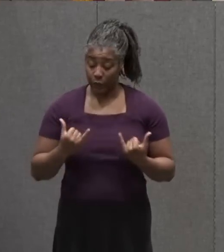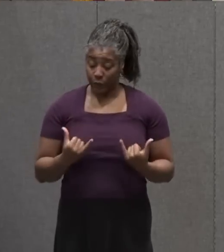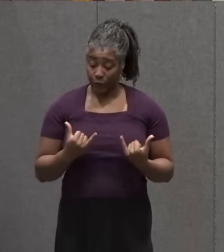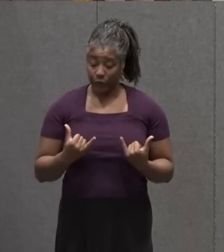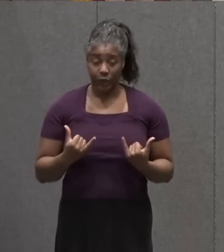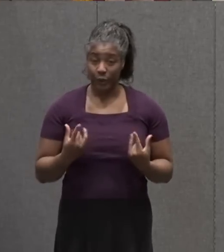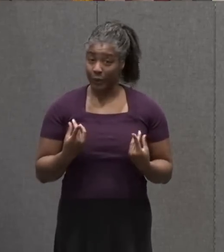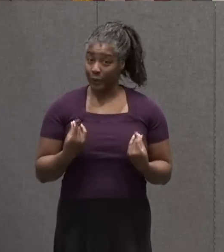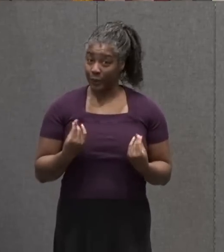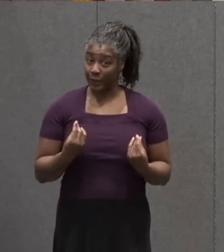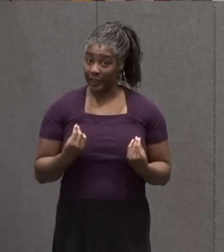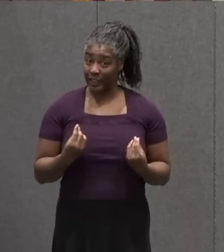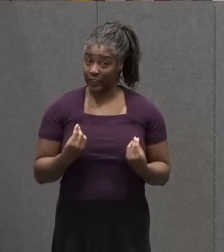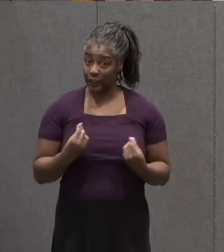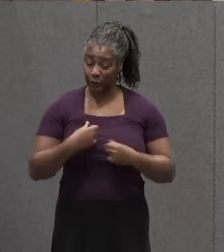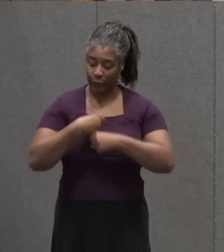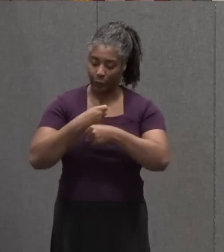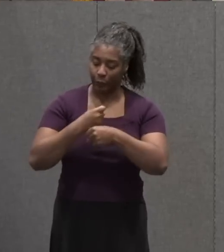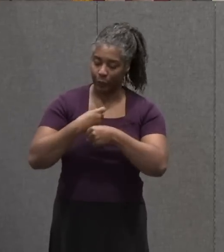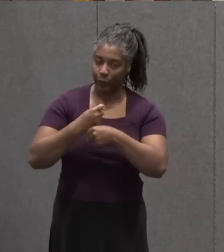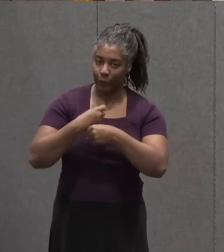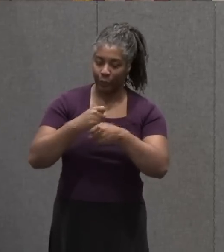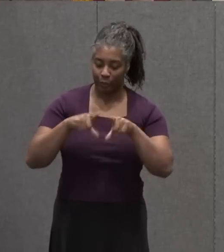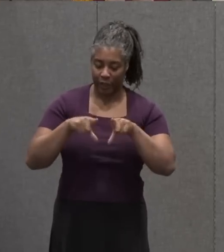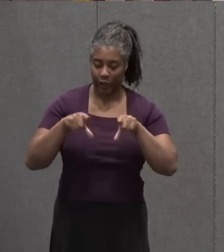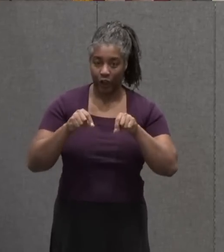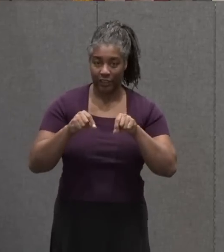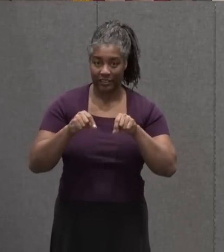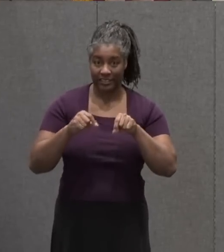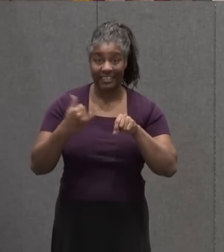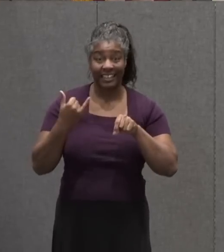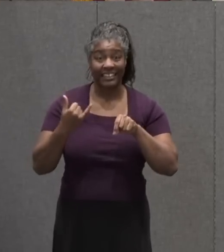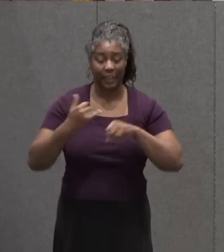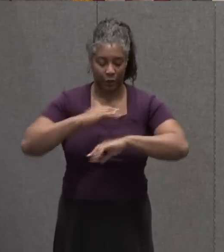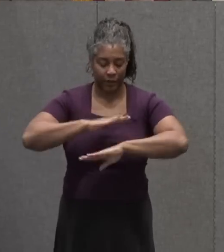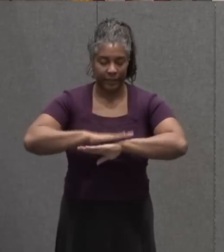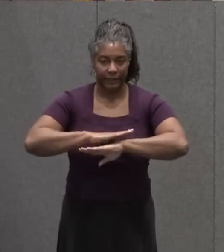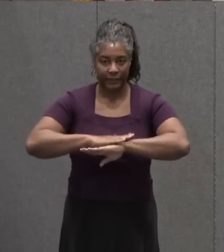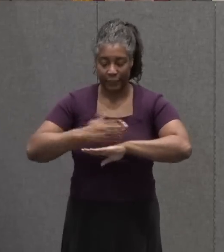I'm going to come back to my table so I can show you the cards that I made.